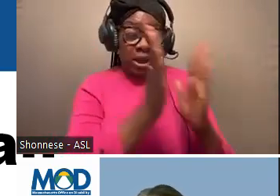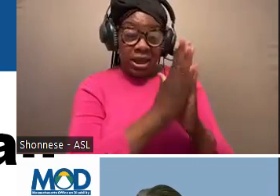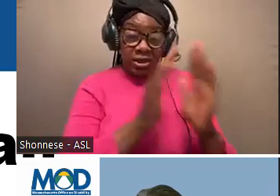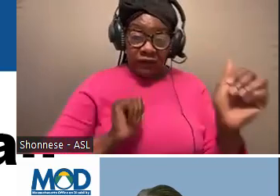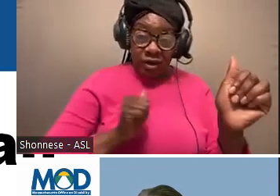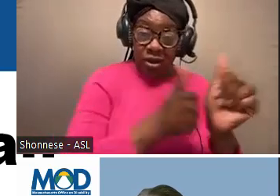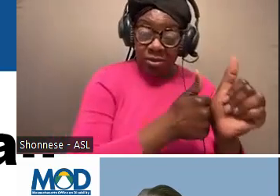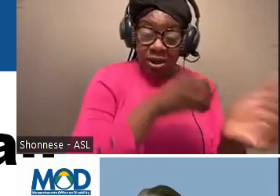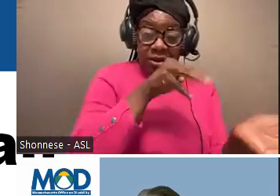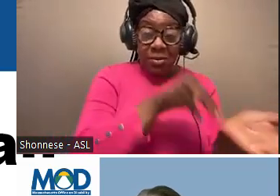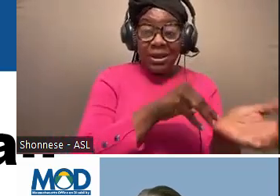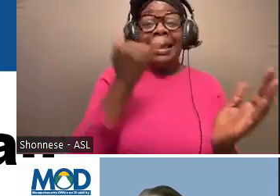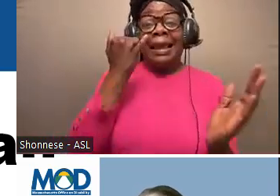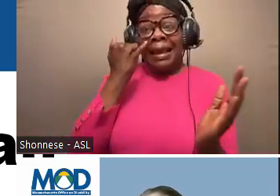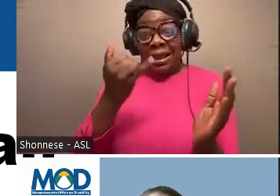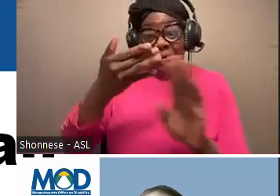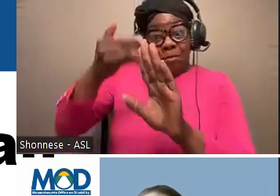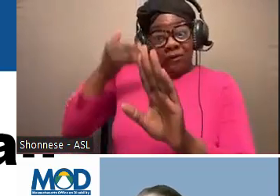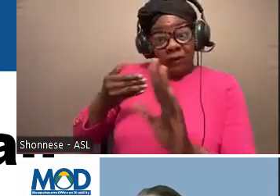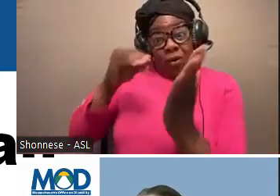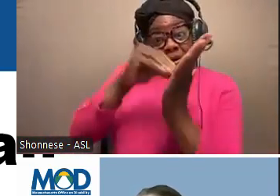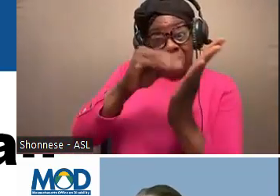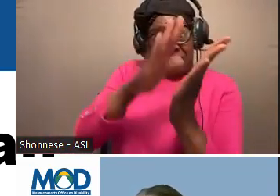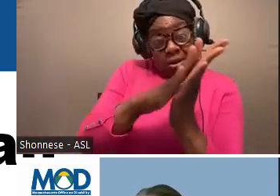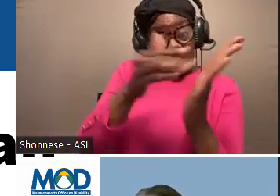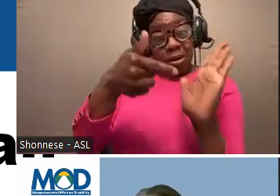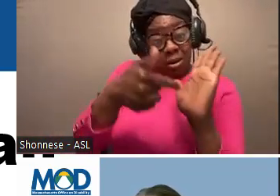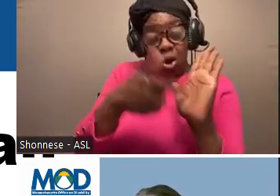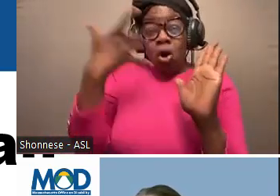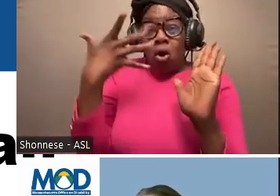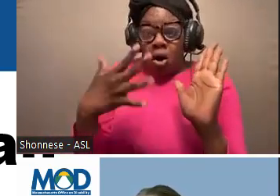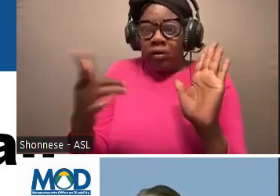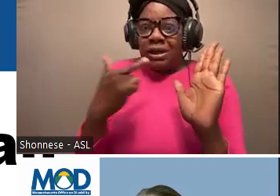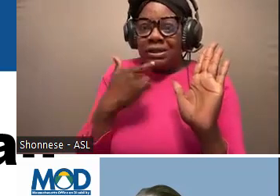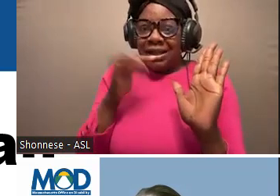the condition is permanent, if you have no reason to think that it has changed.